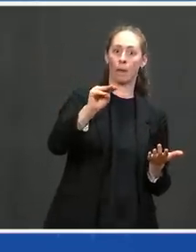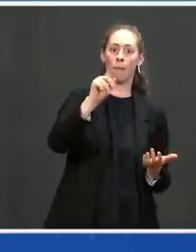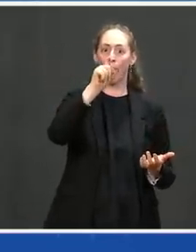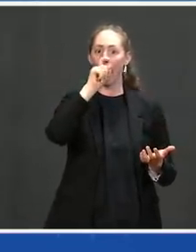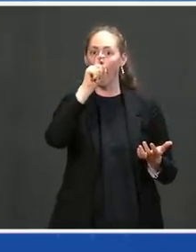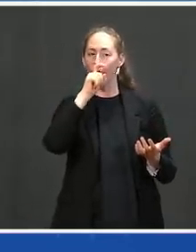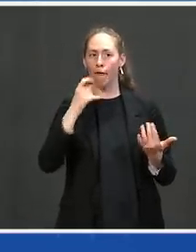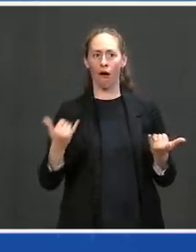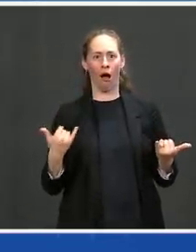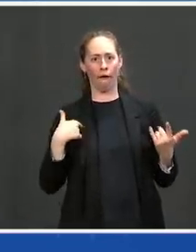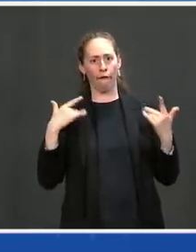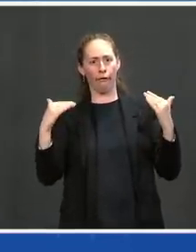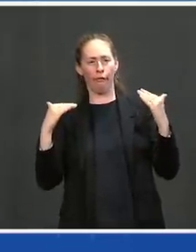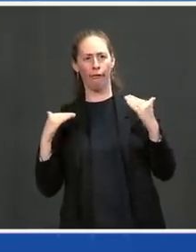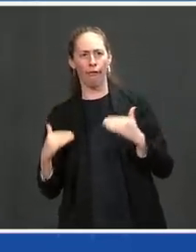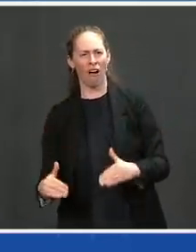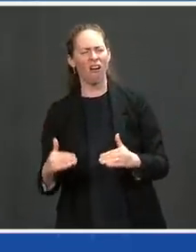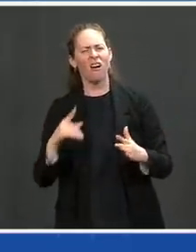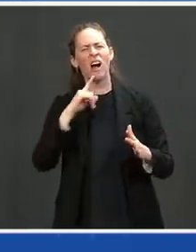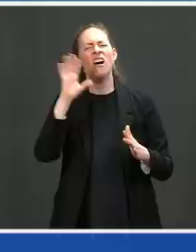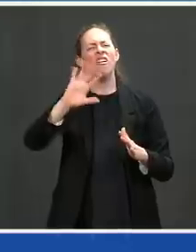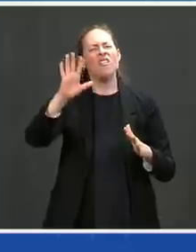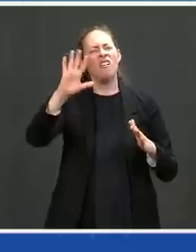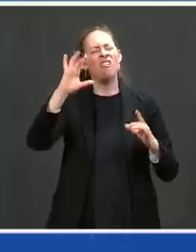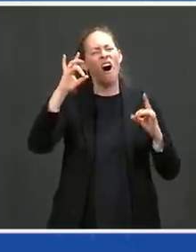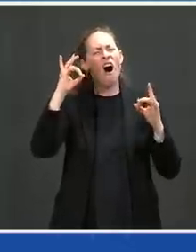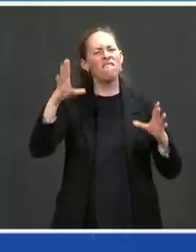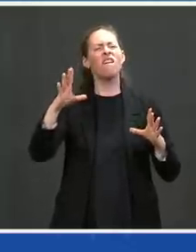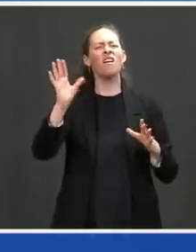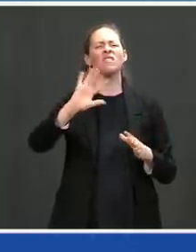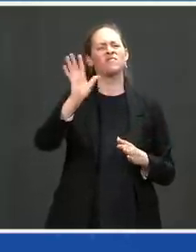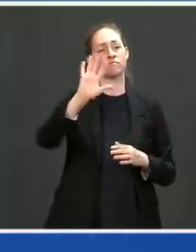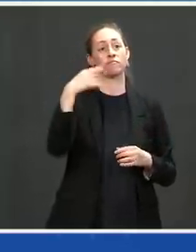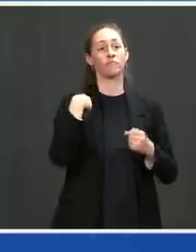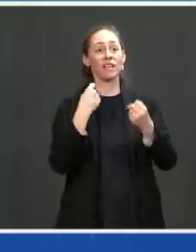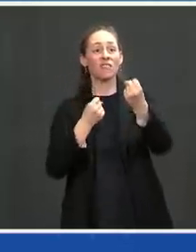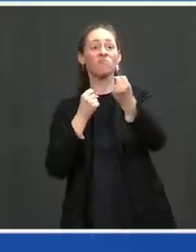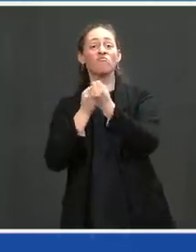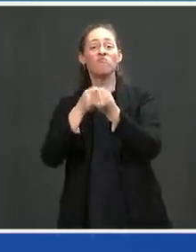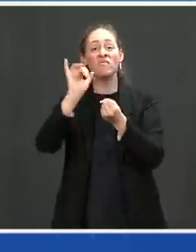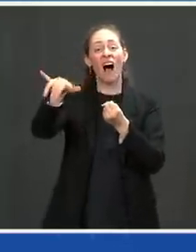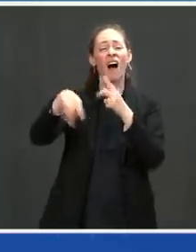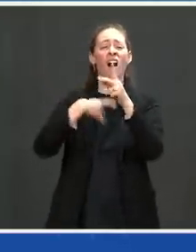and it cannot be sustained. I'm going to do everything in my power, along with my friends in the House and the Senate,